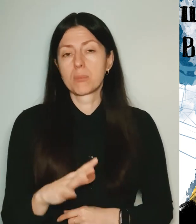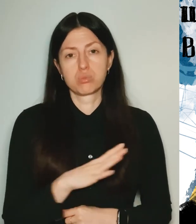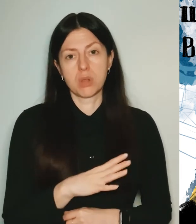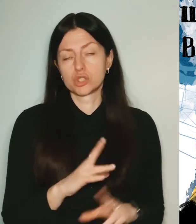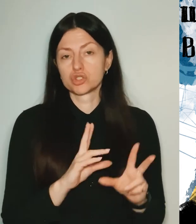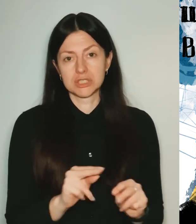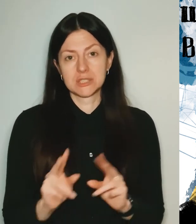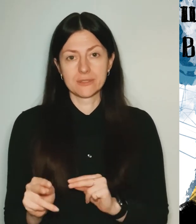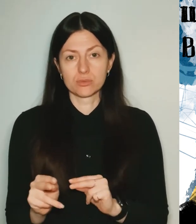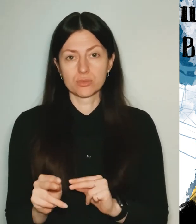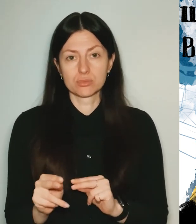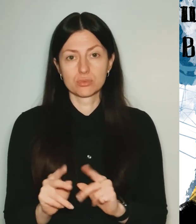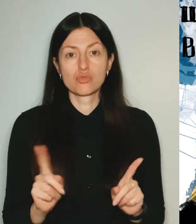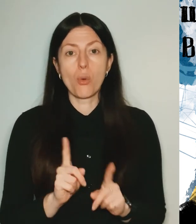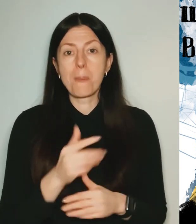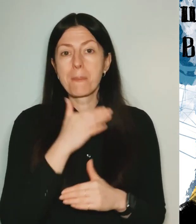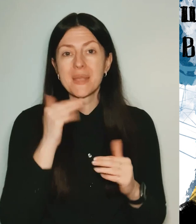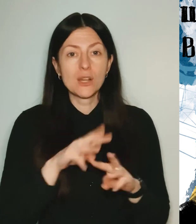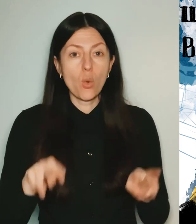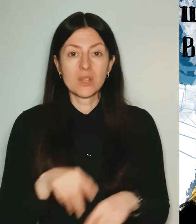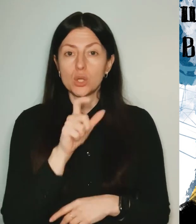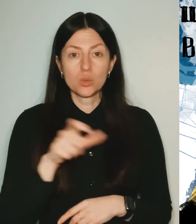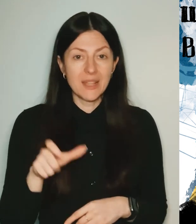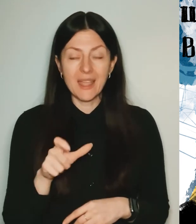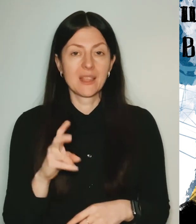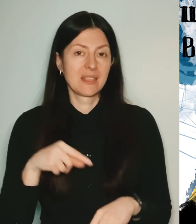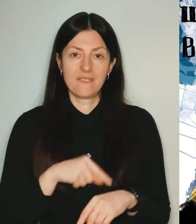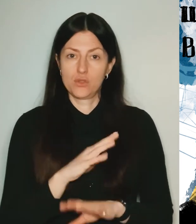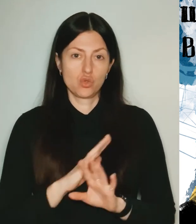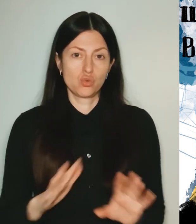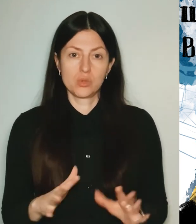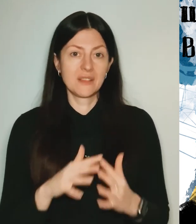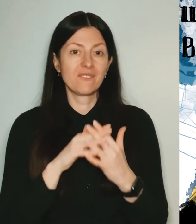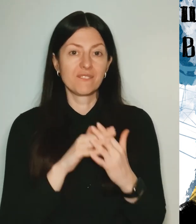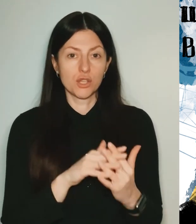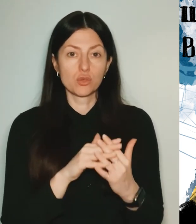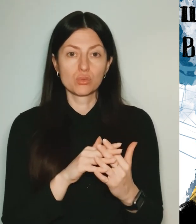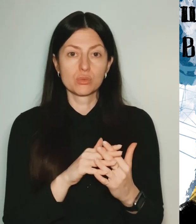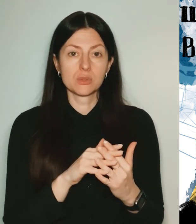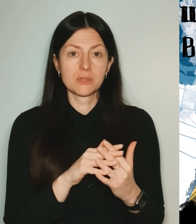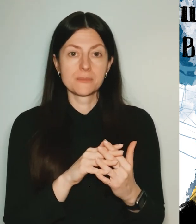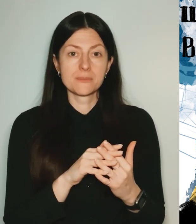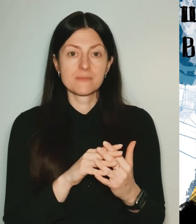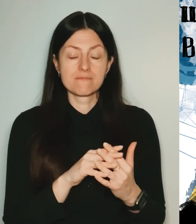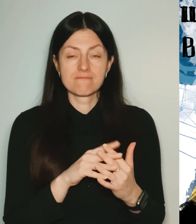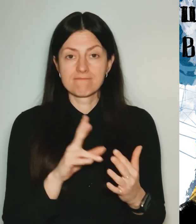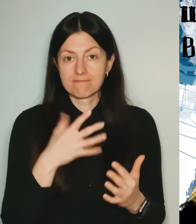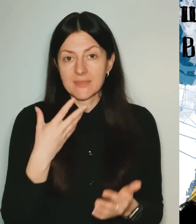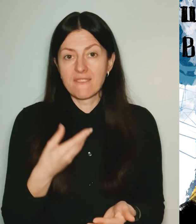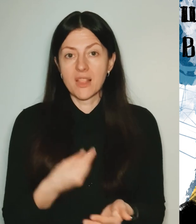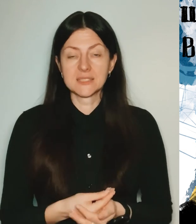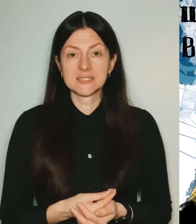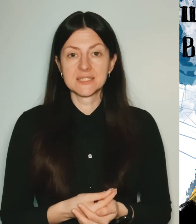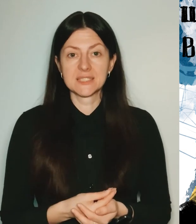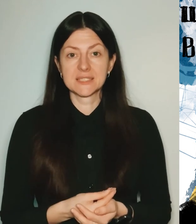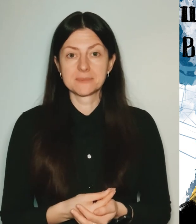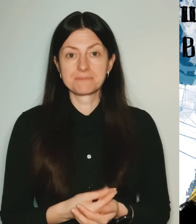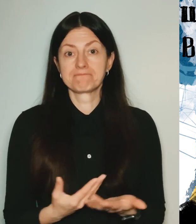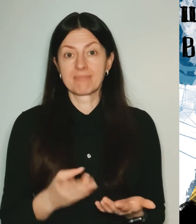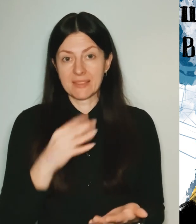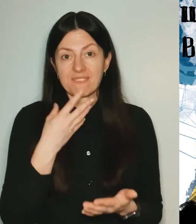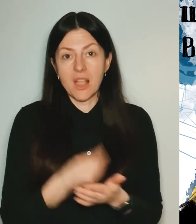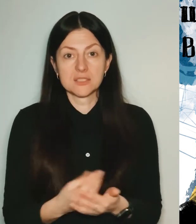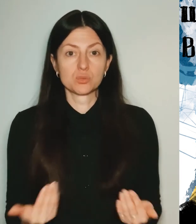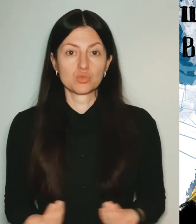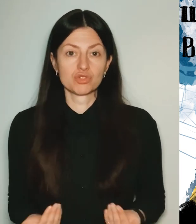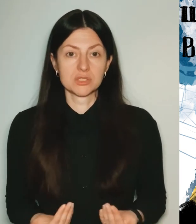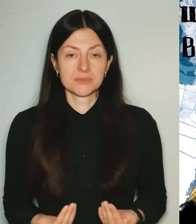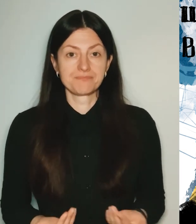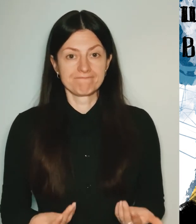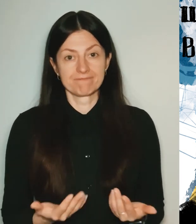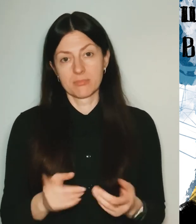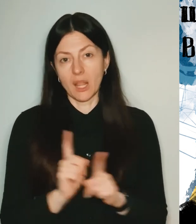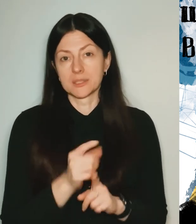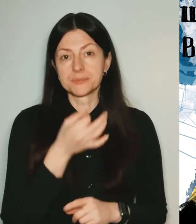I would be happy if millions of people would not have experienced it in their lives.